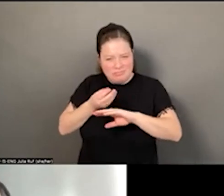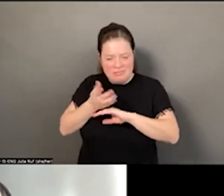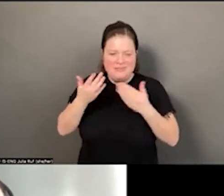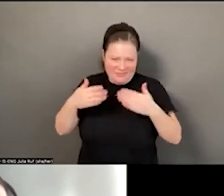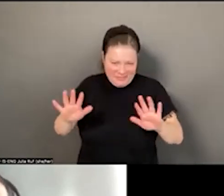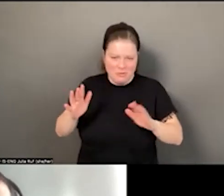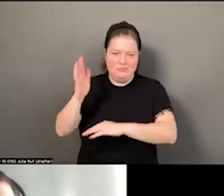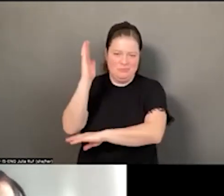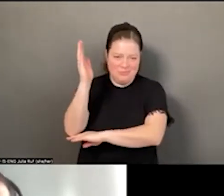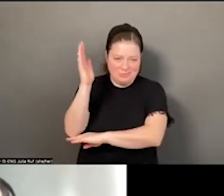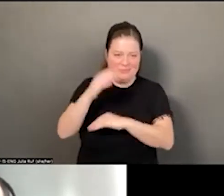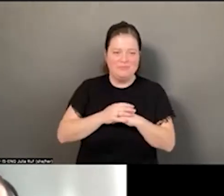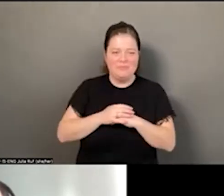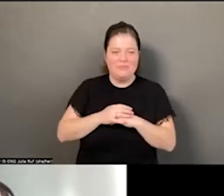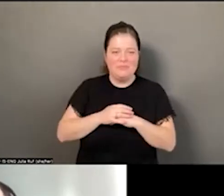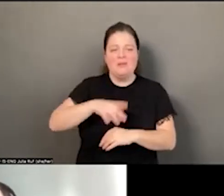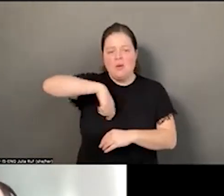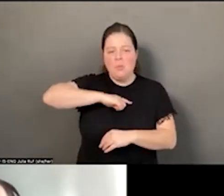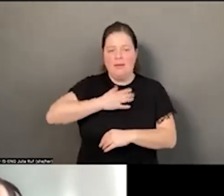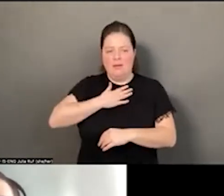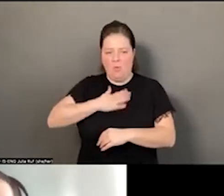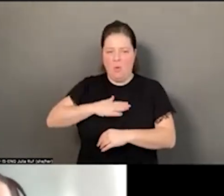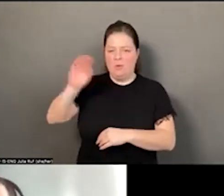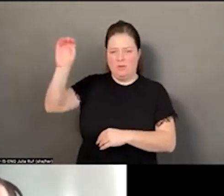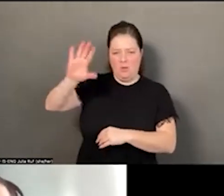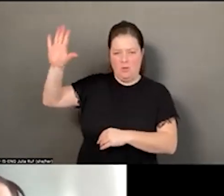on accessibility because now we have all these important legislation,